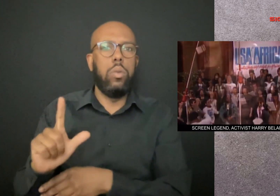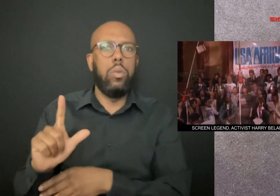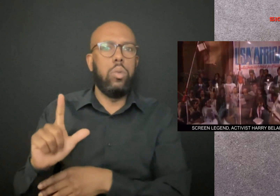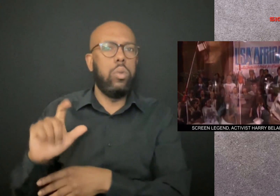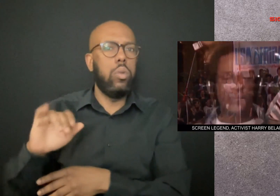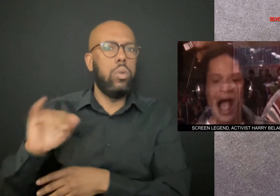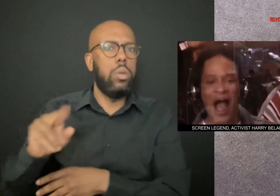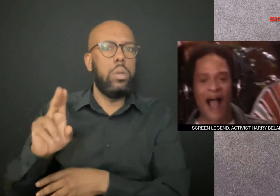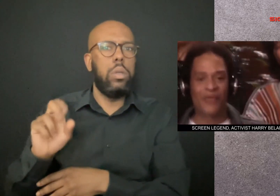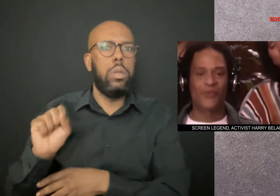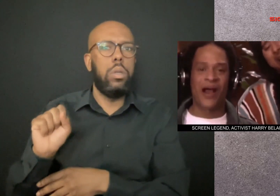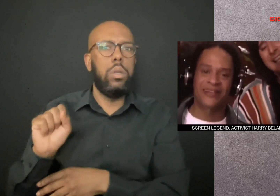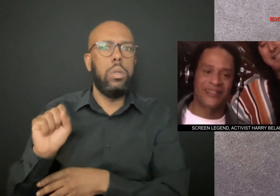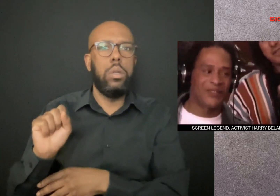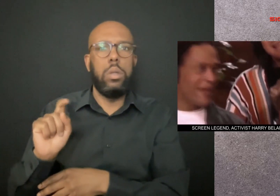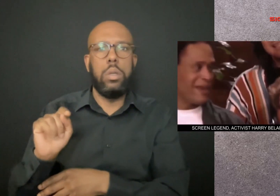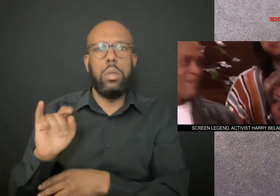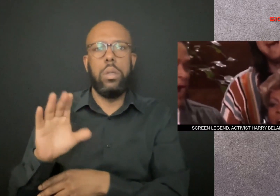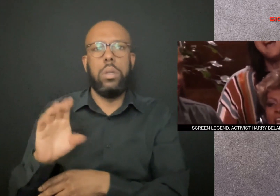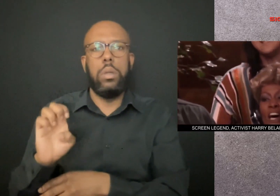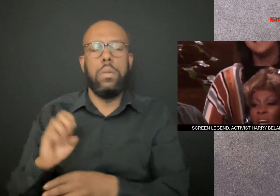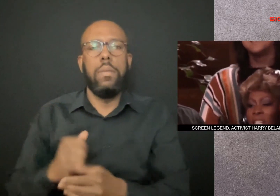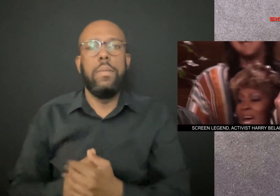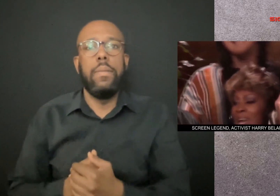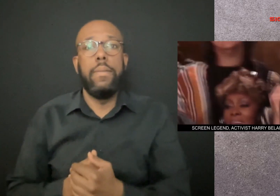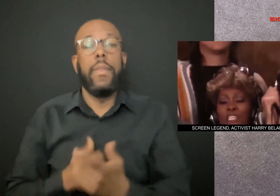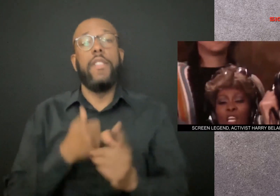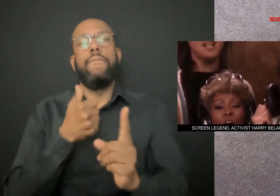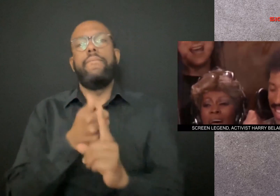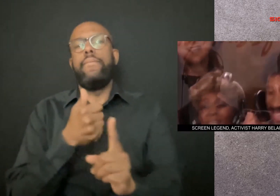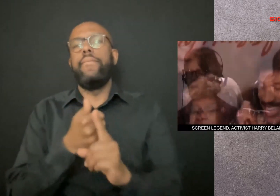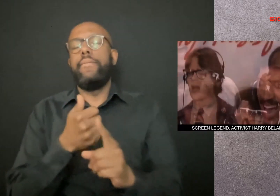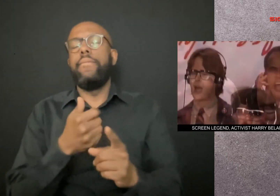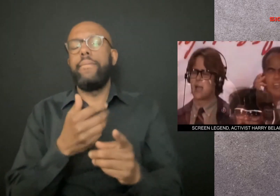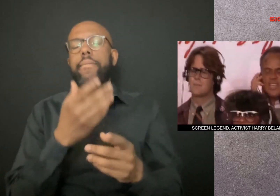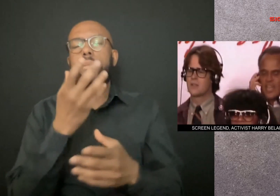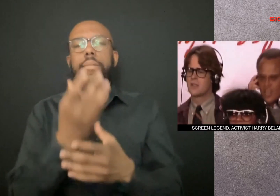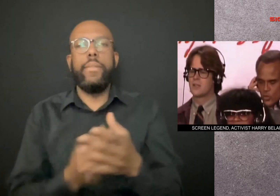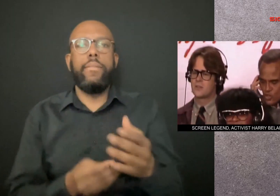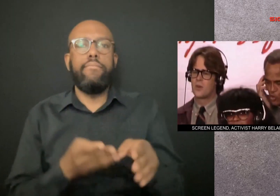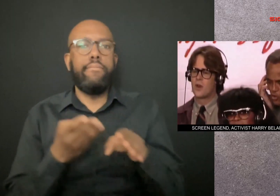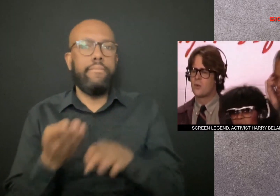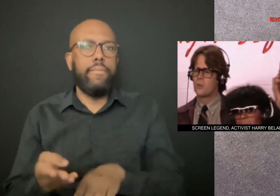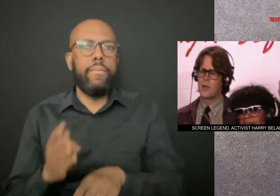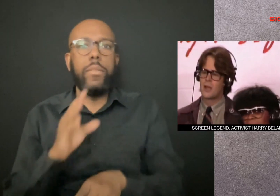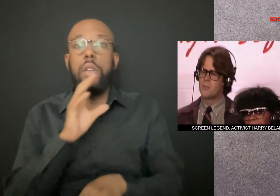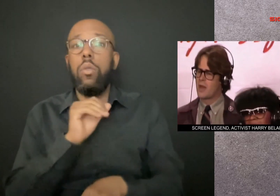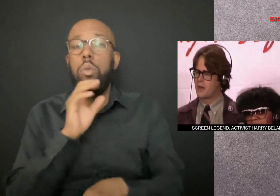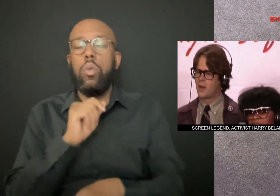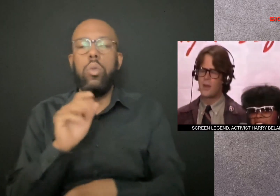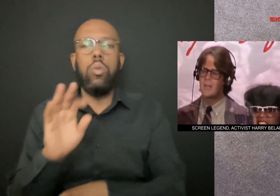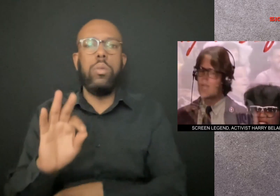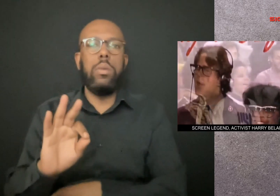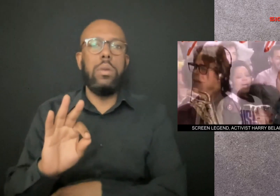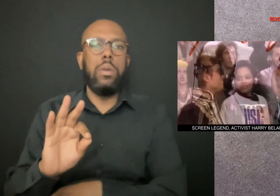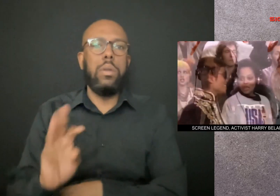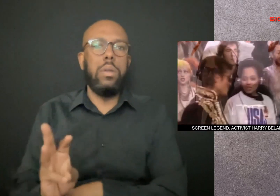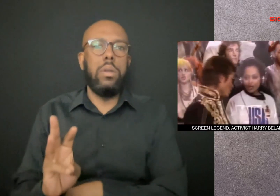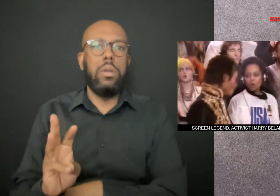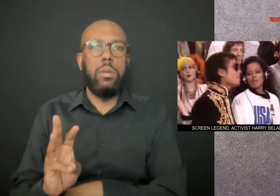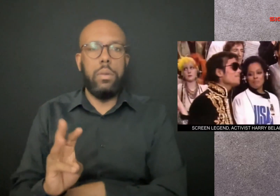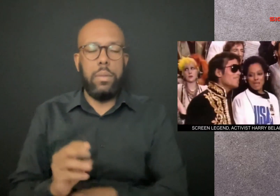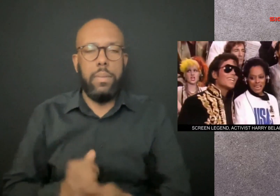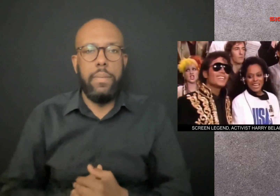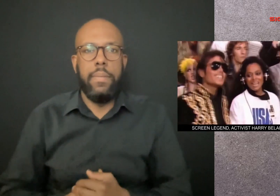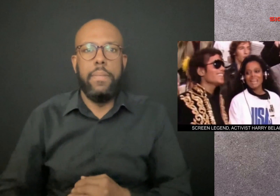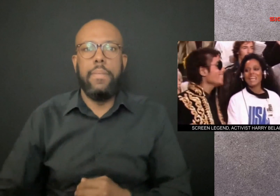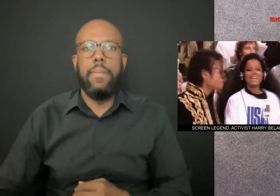he later started his own foundation focused on social justice Belafonte died at 96 years old